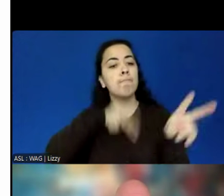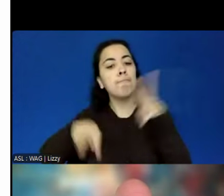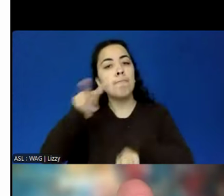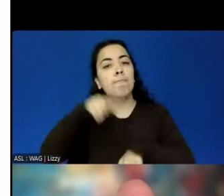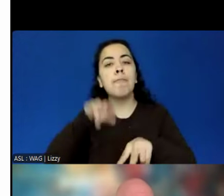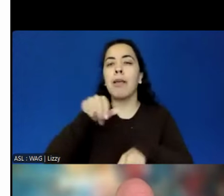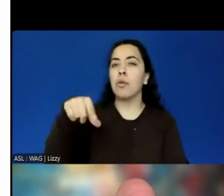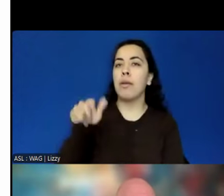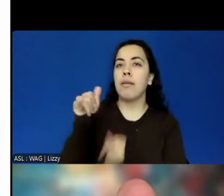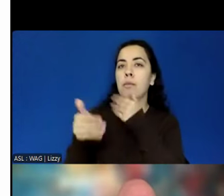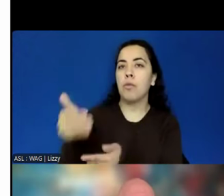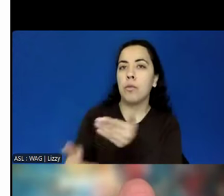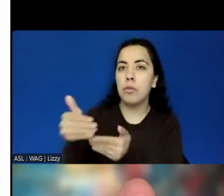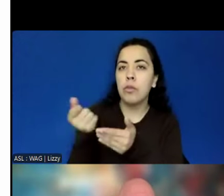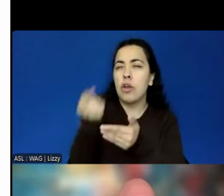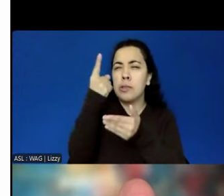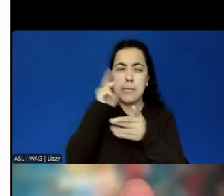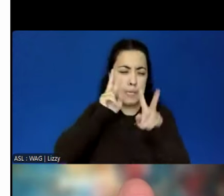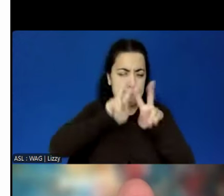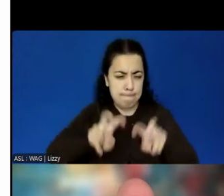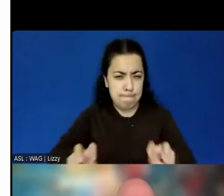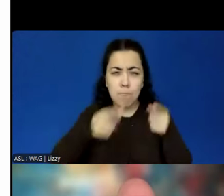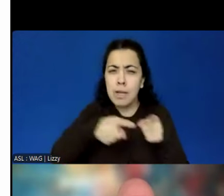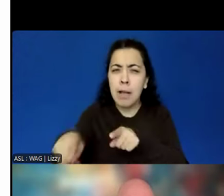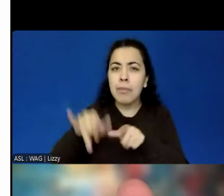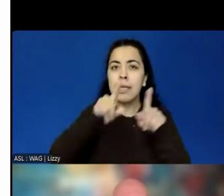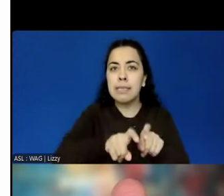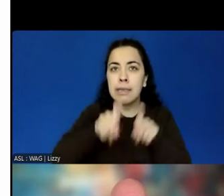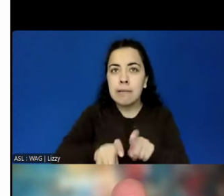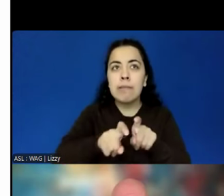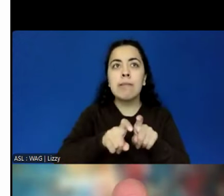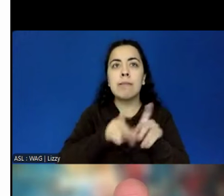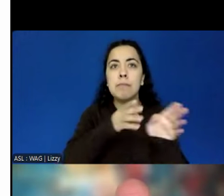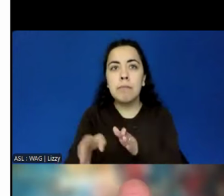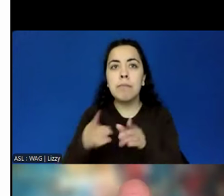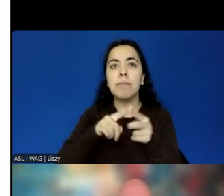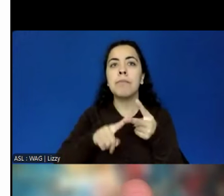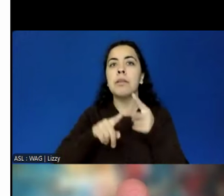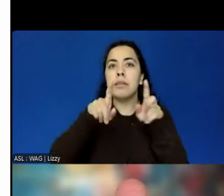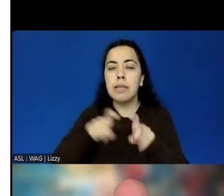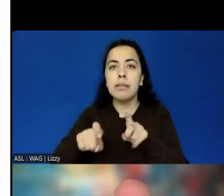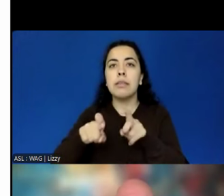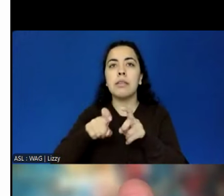understanding what's going into the testing plan, the testing scripts, what's being done automated